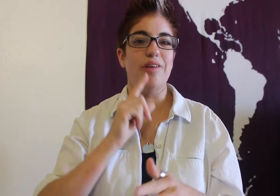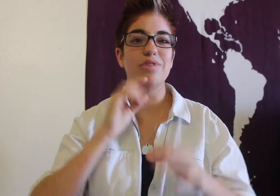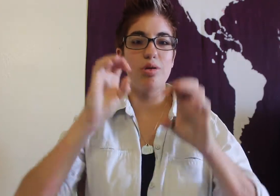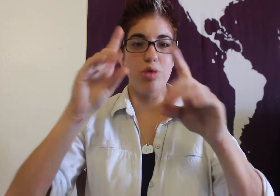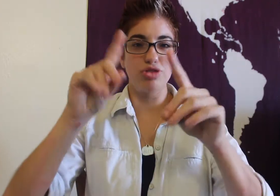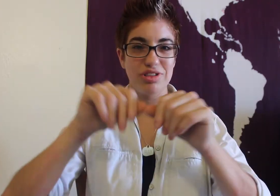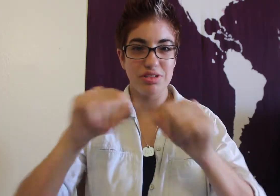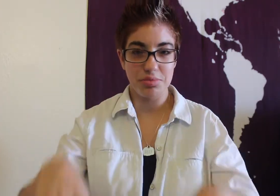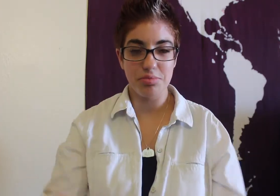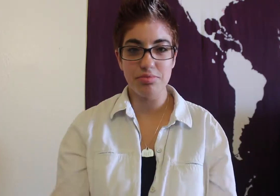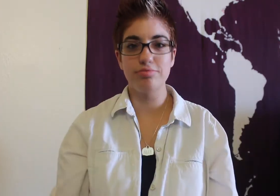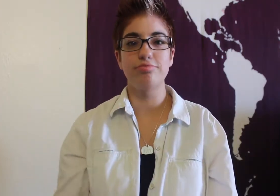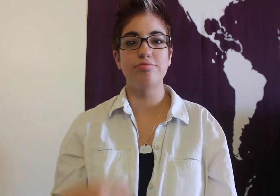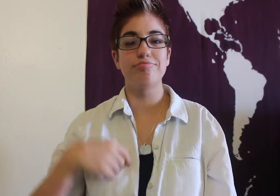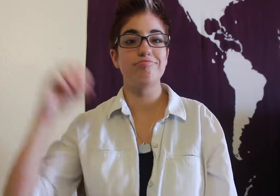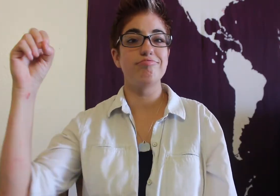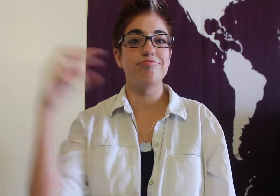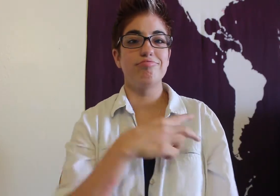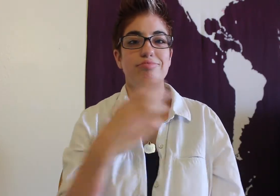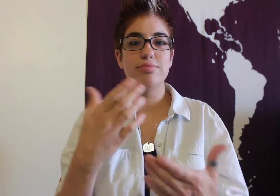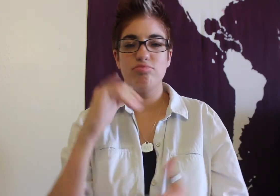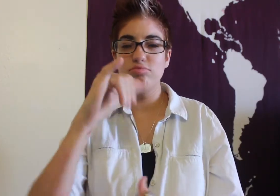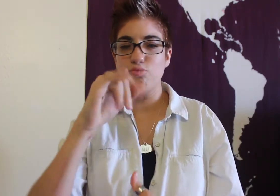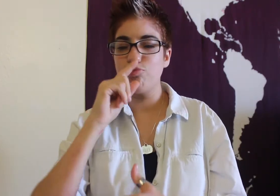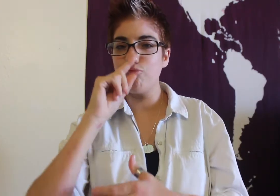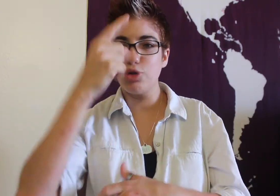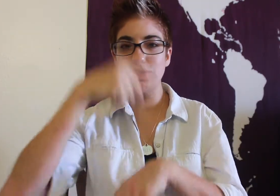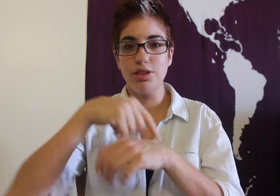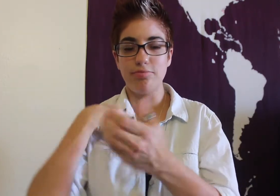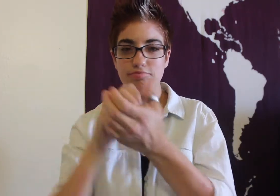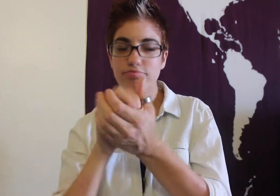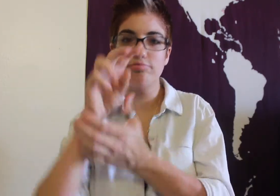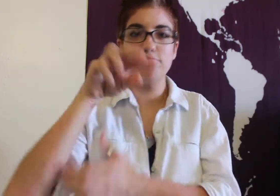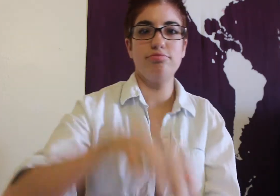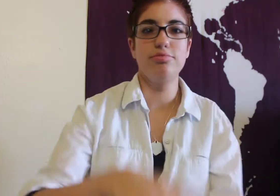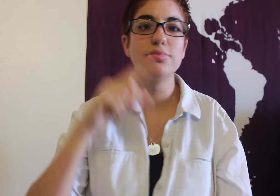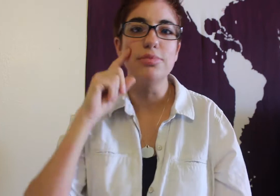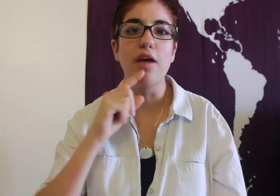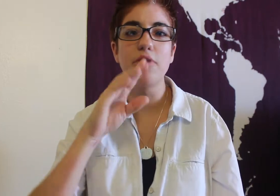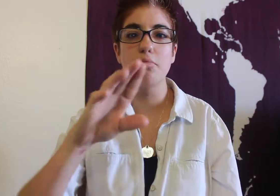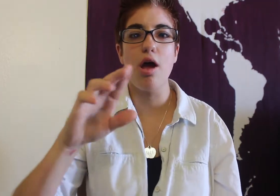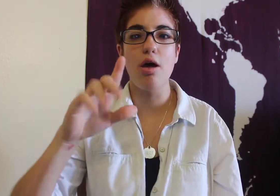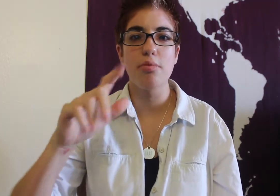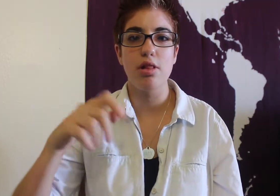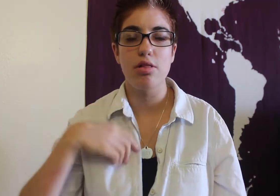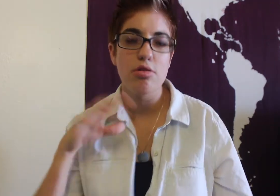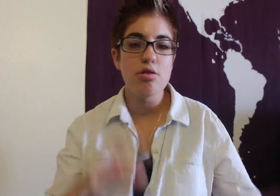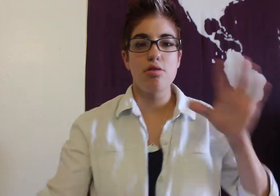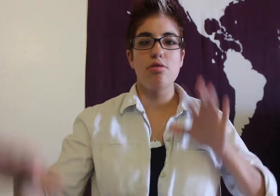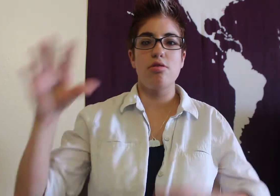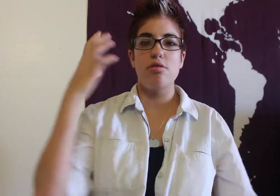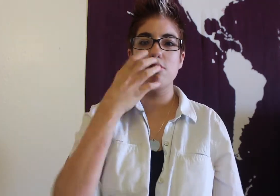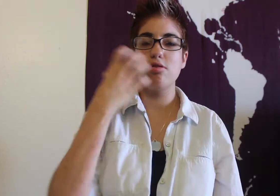Deaf Education school or program. Anyway, as I said, moving here was my first time getting out of the Deaf Bubble. Whoa! It was a bit clumsy experience for me.